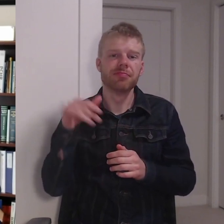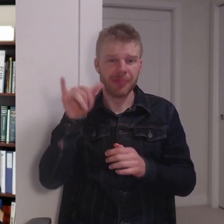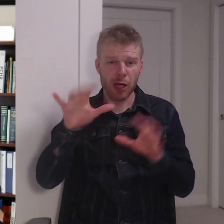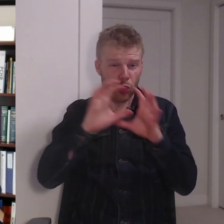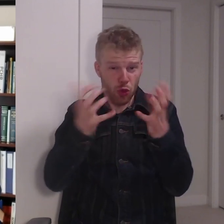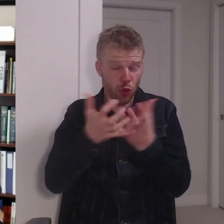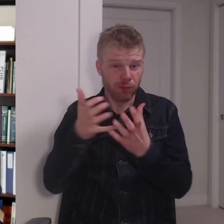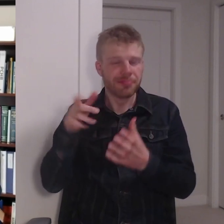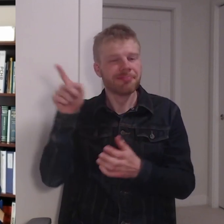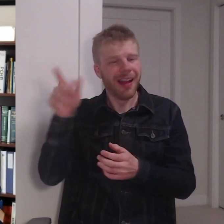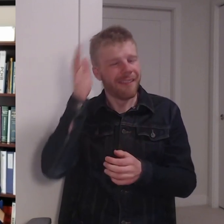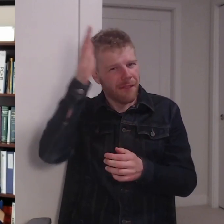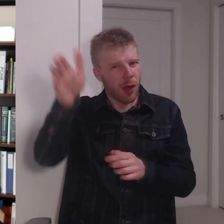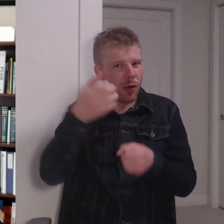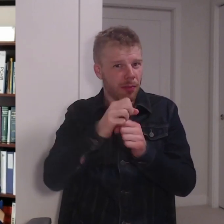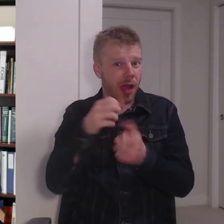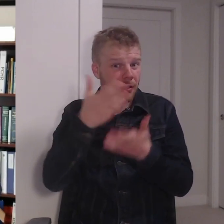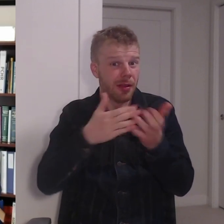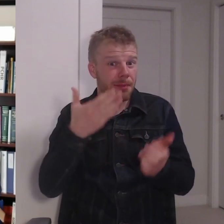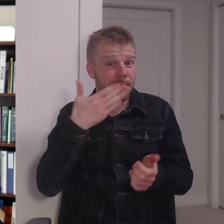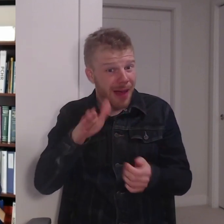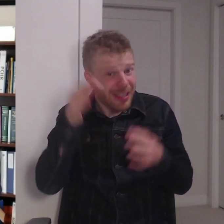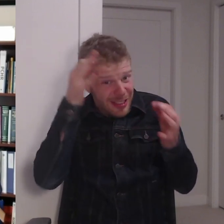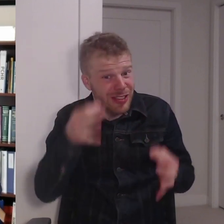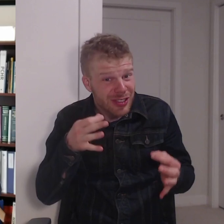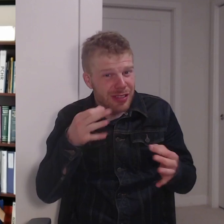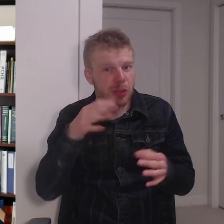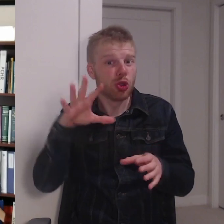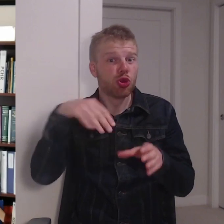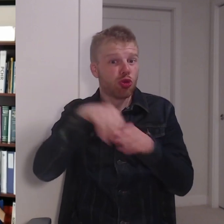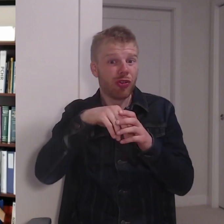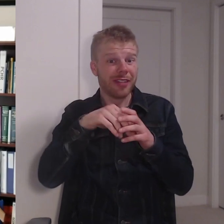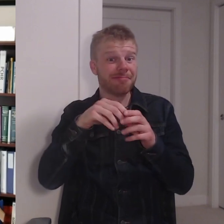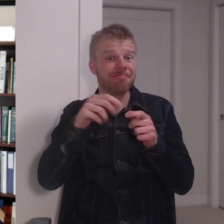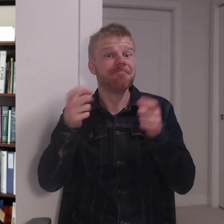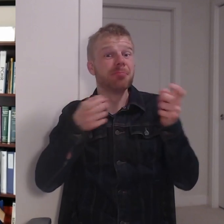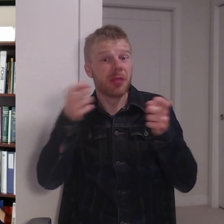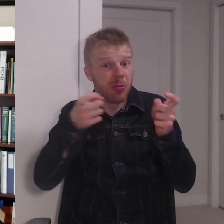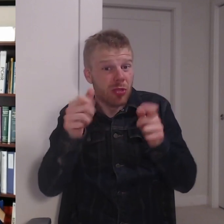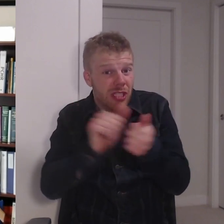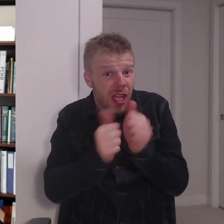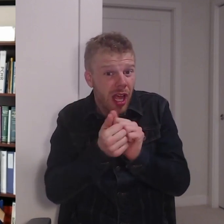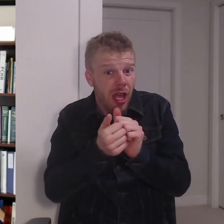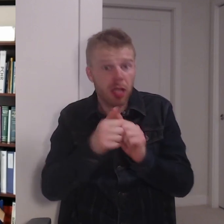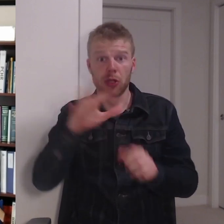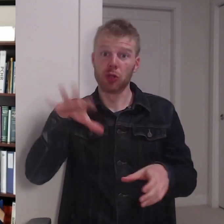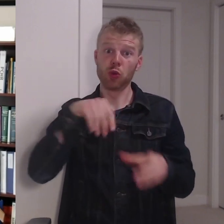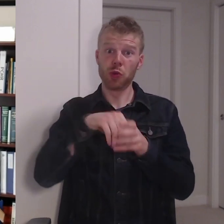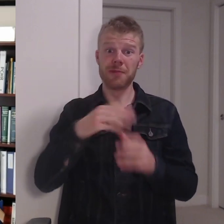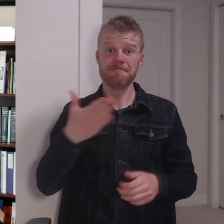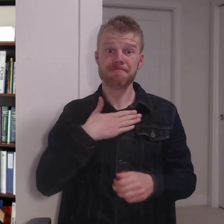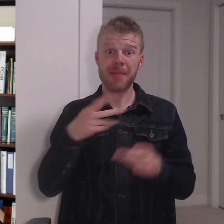that group eventually made some bad decisions including management changes